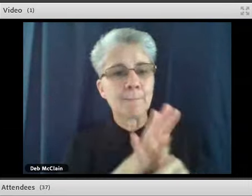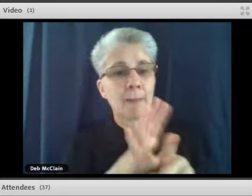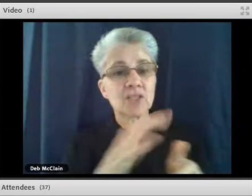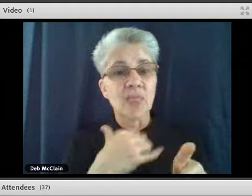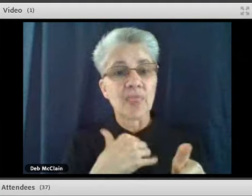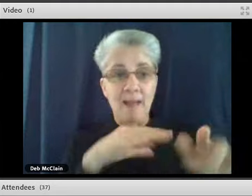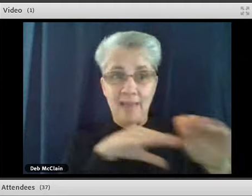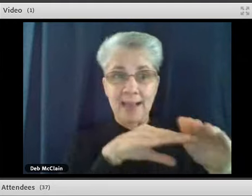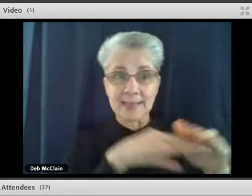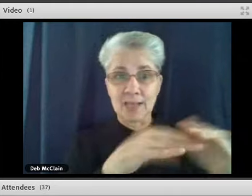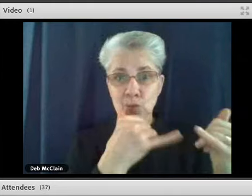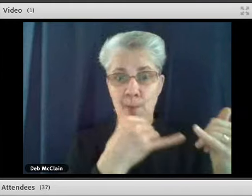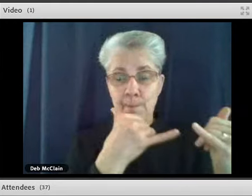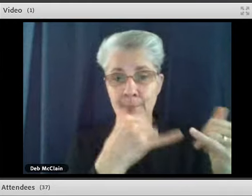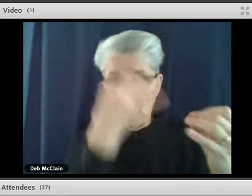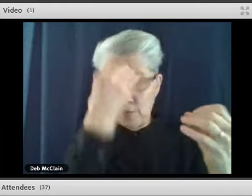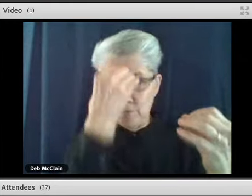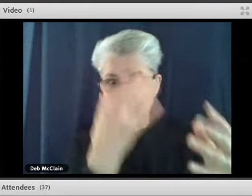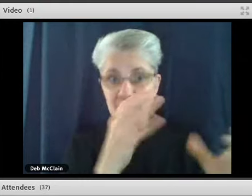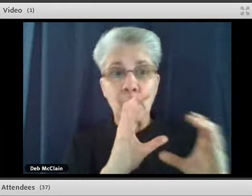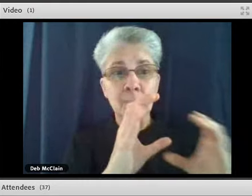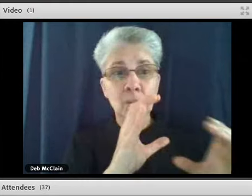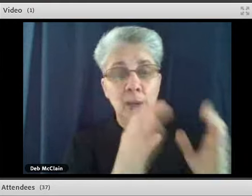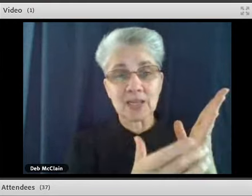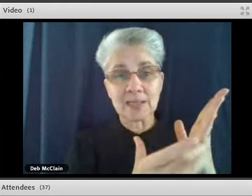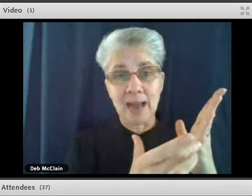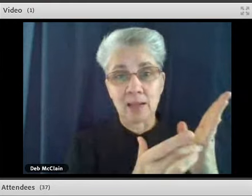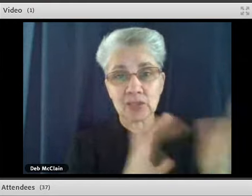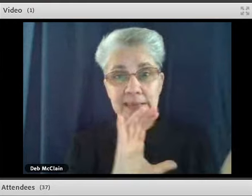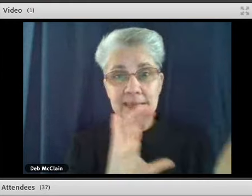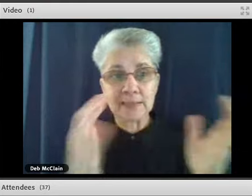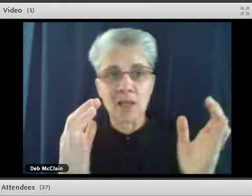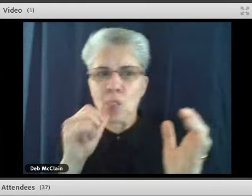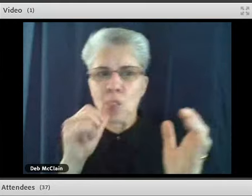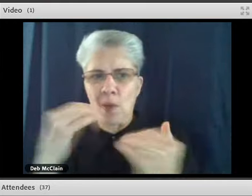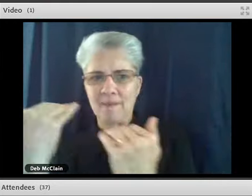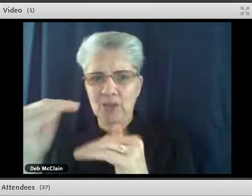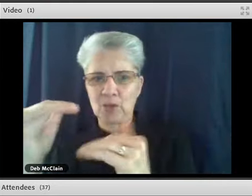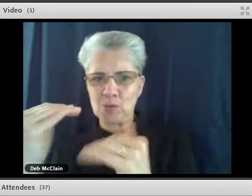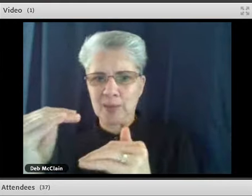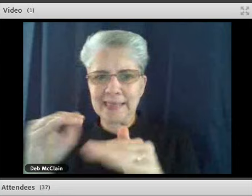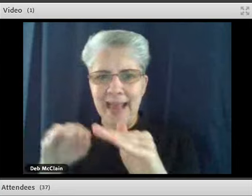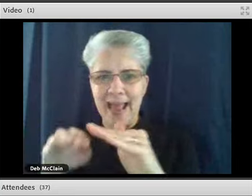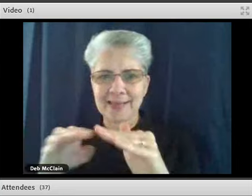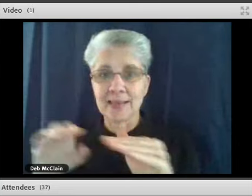Again, it's that gap between populations that have access to modern information and communication technologies,